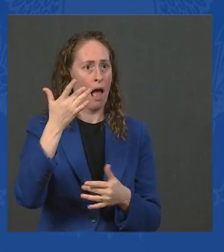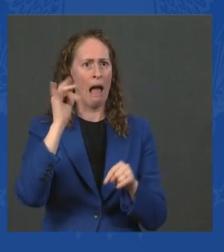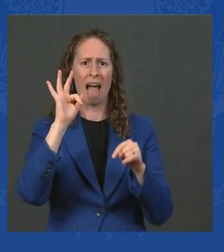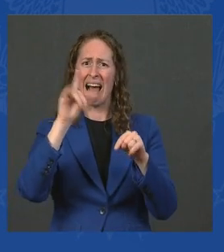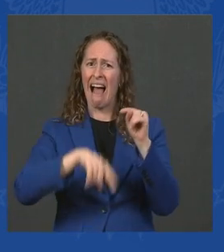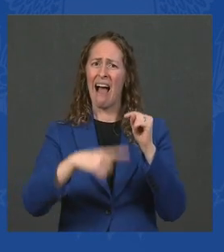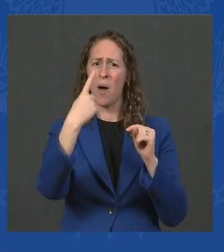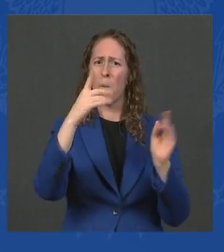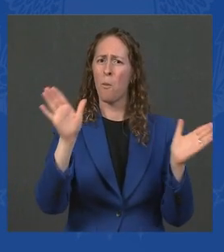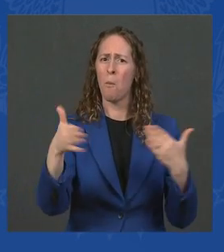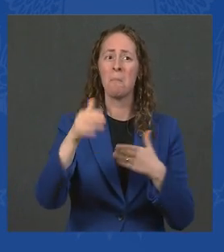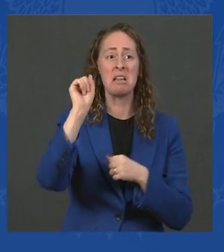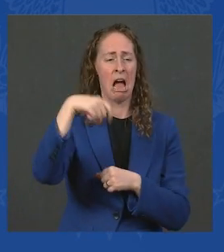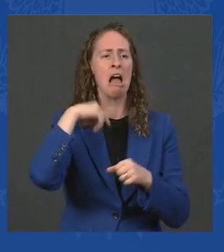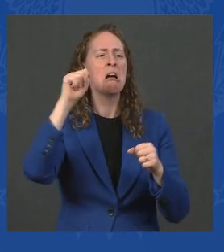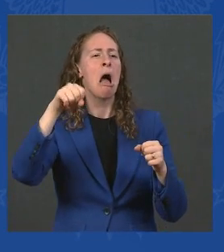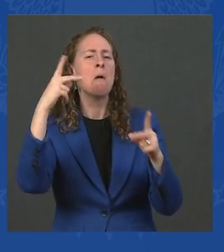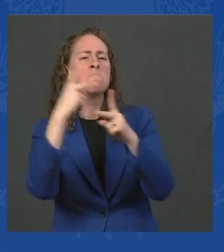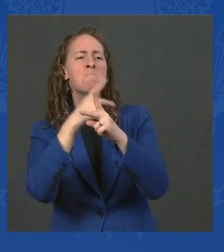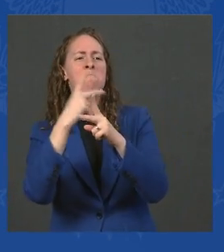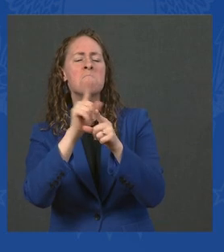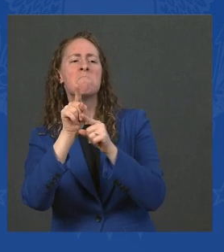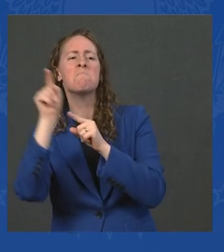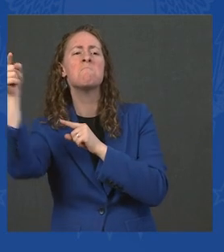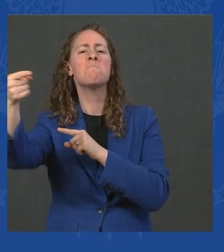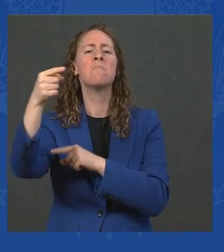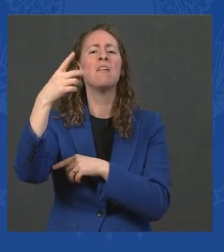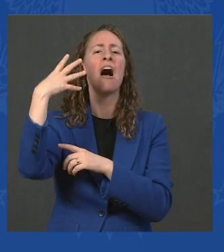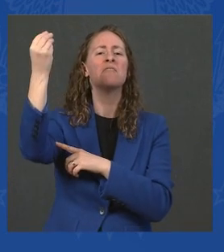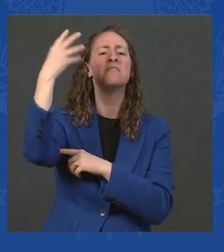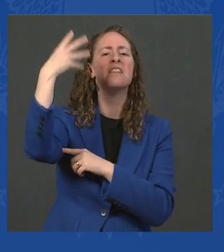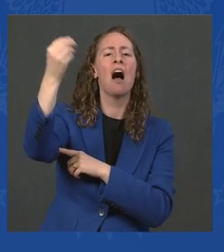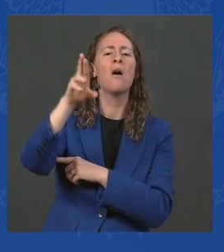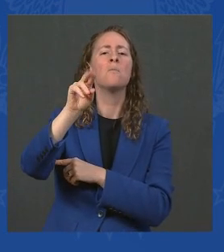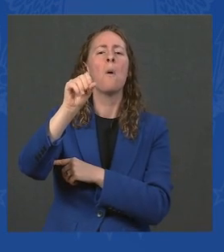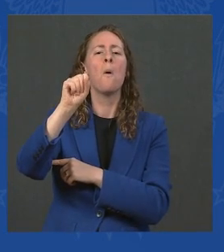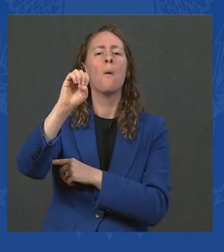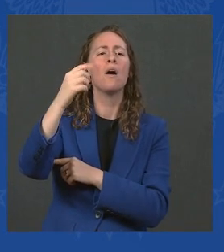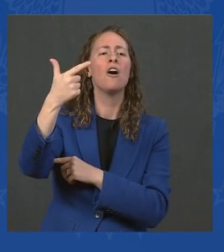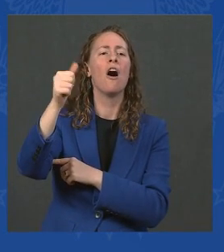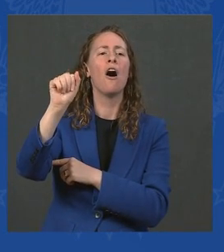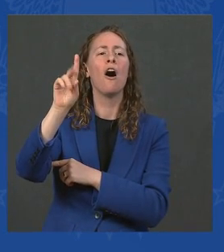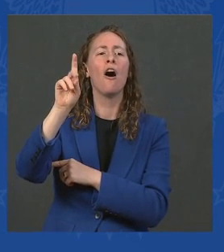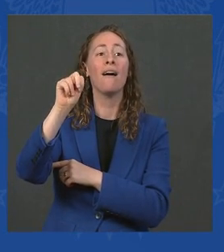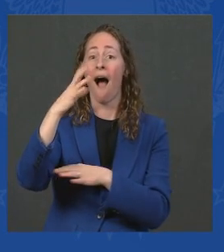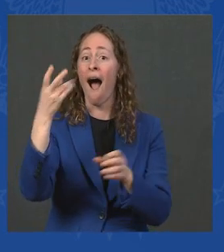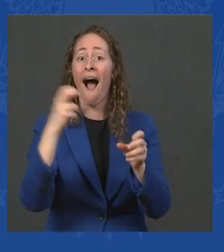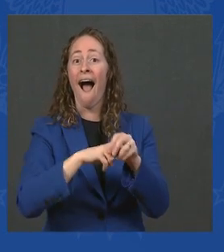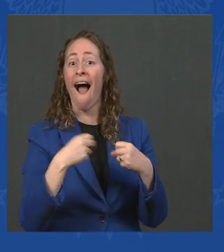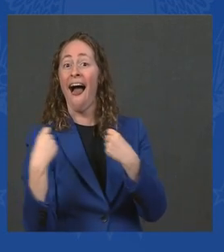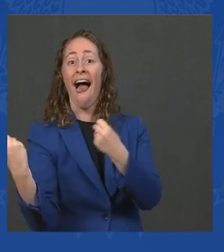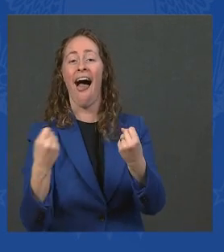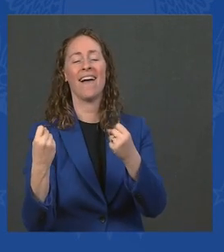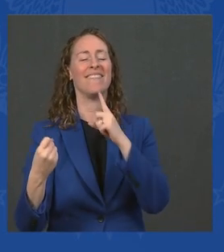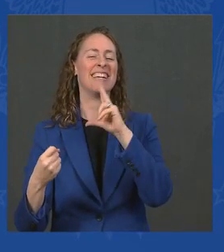and maybe let you fly the helicopters I'm only joking about that. I was just downstairs in the science class.